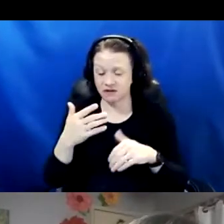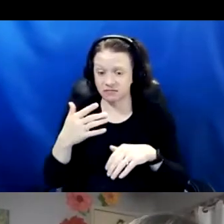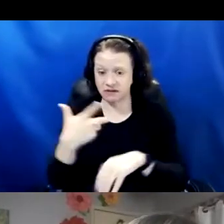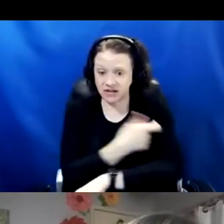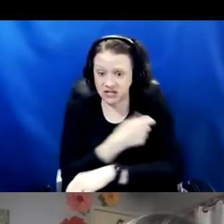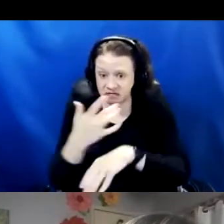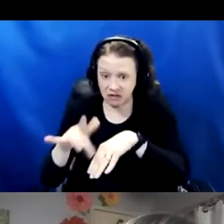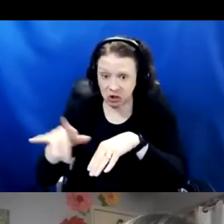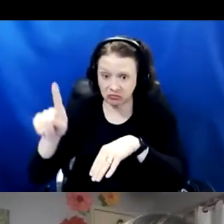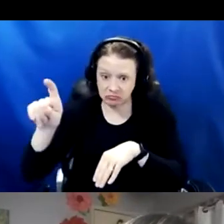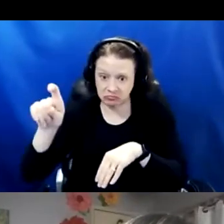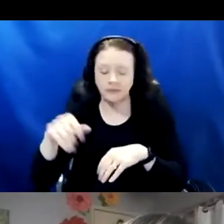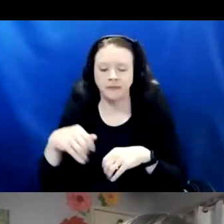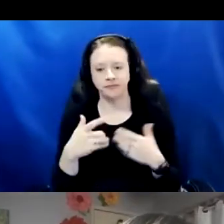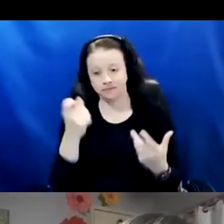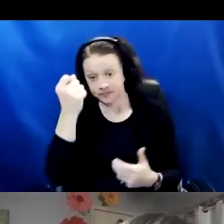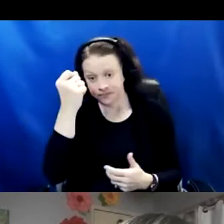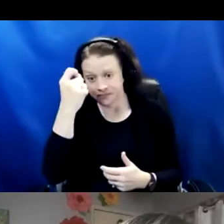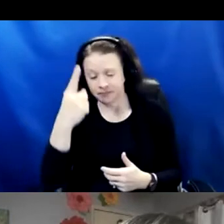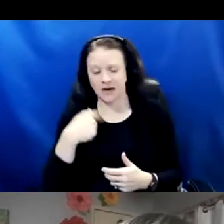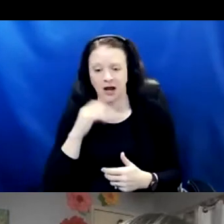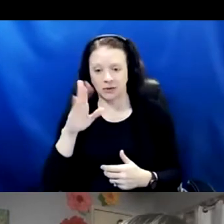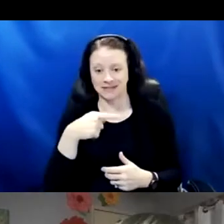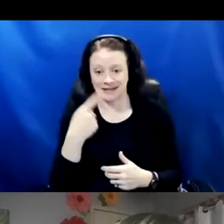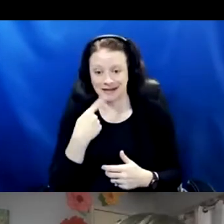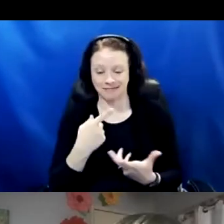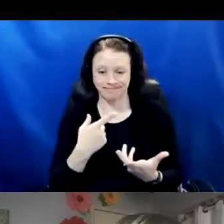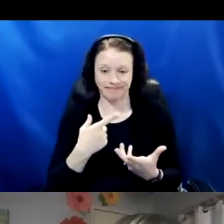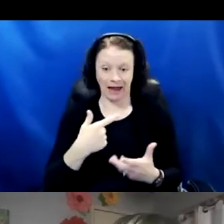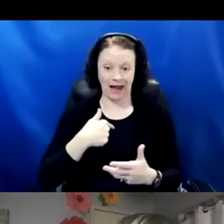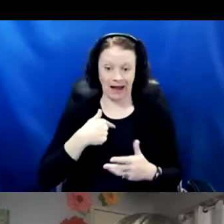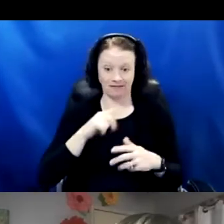Now, I will say that we have noticed, or I personally noticed in the past